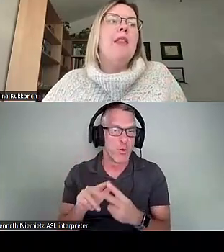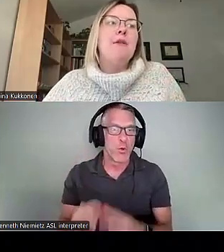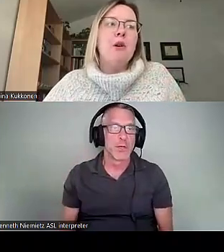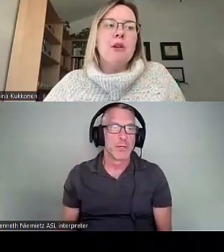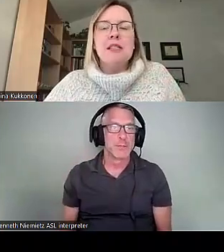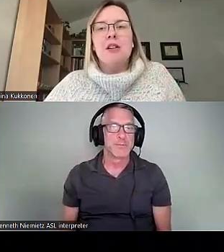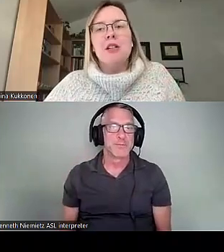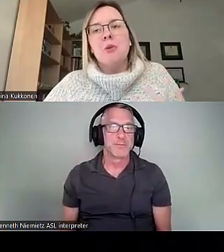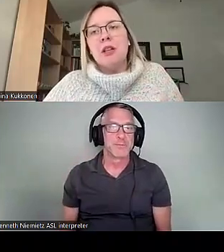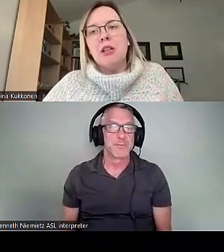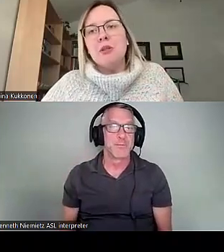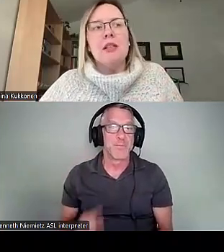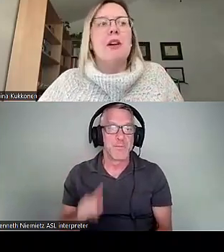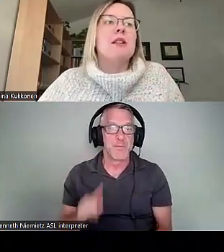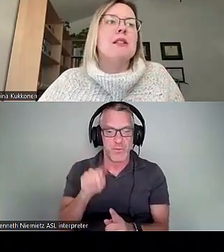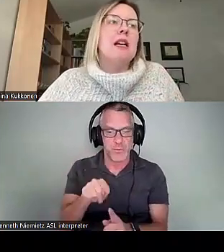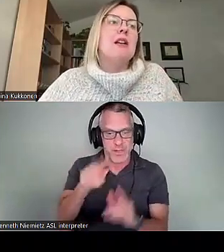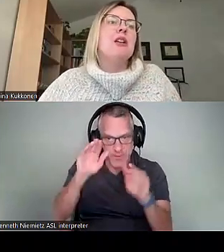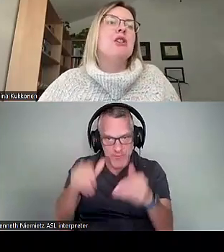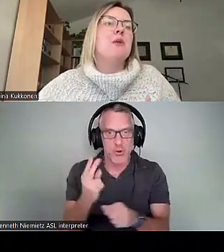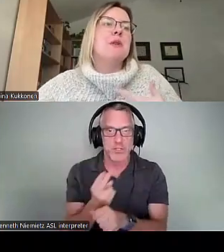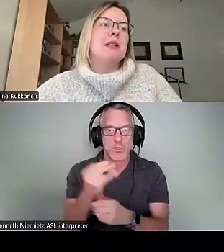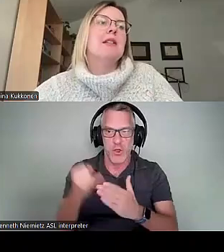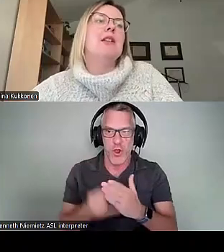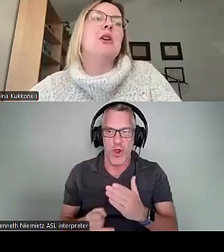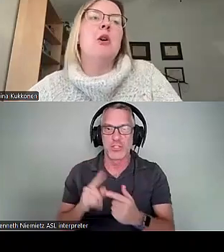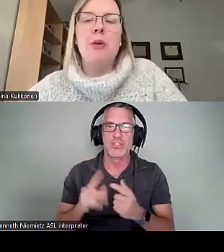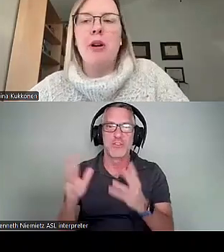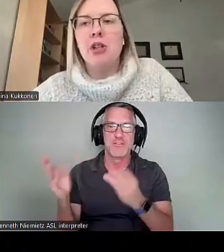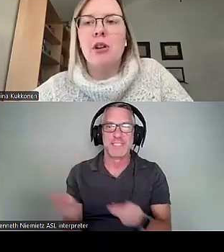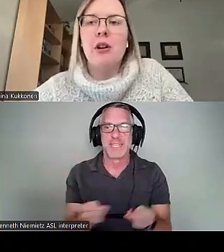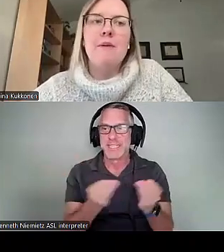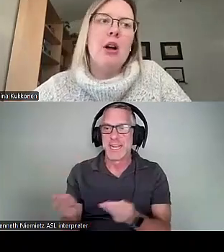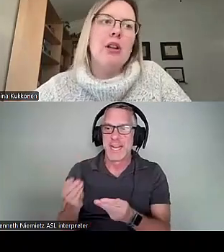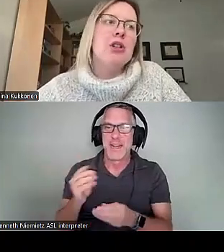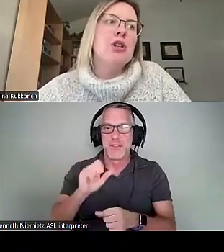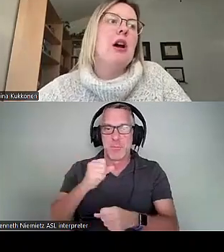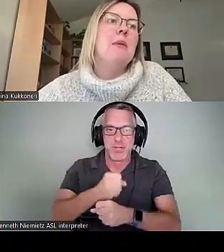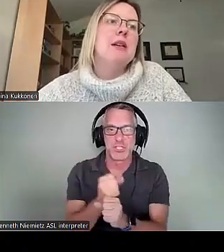And the focus there is really using the arts again to facilitate the co-production of knowledge among